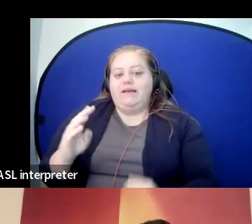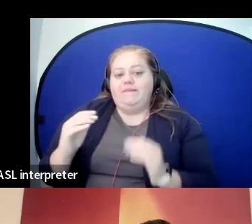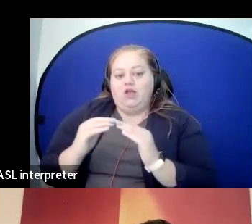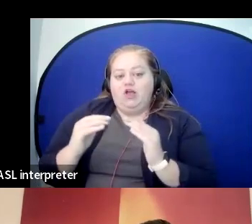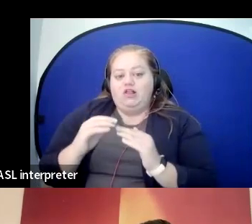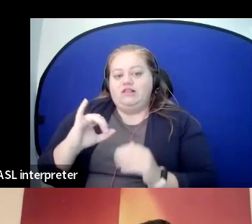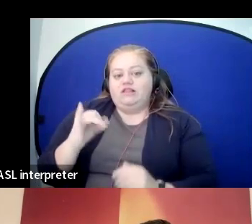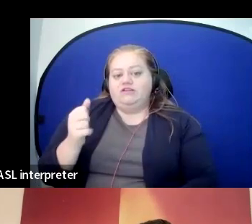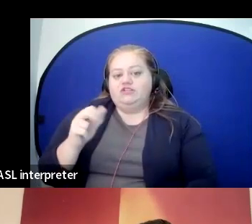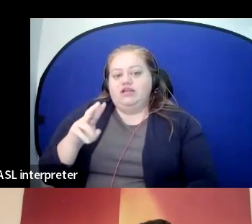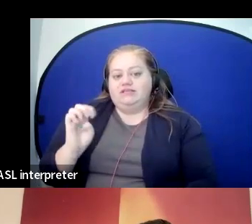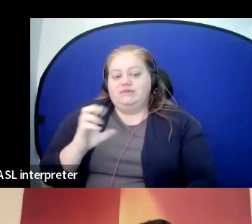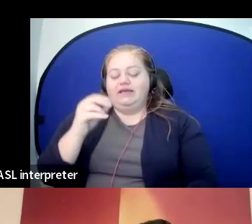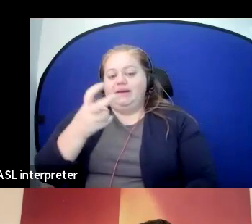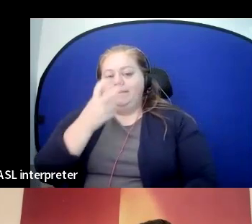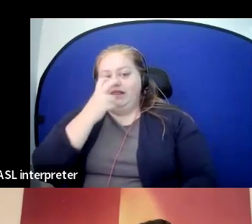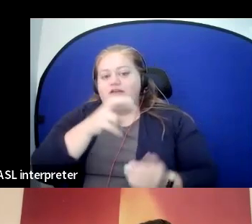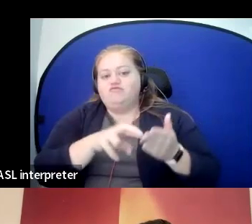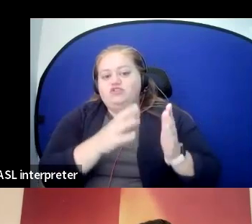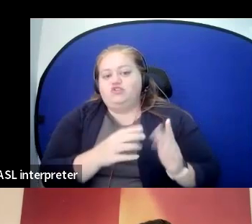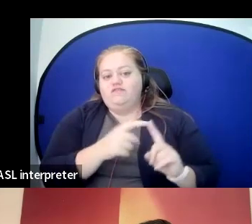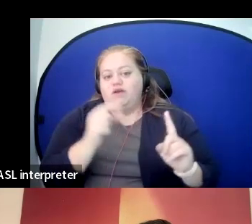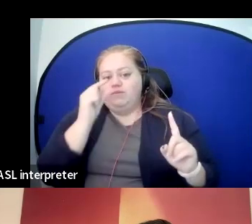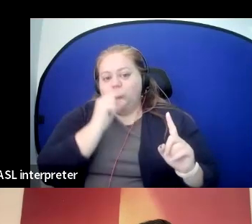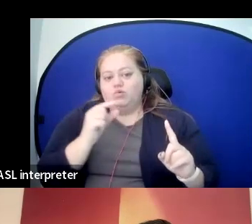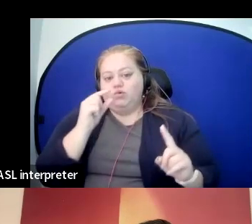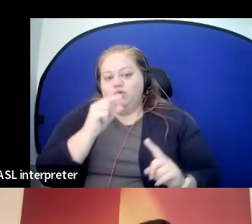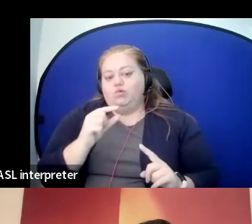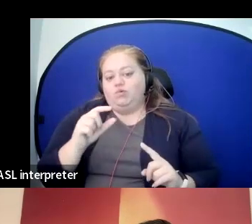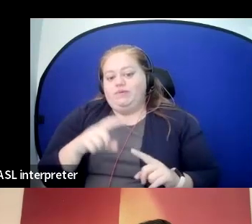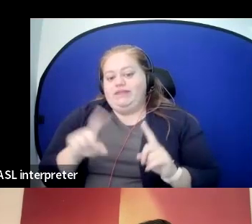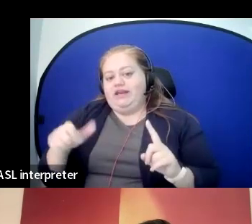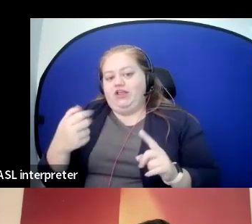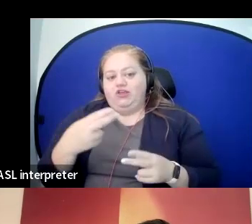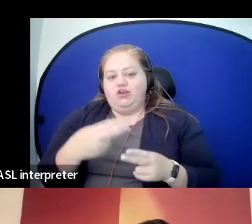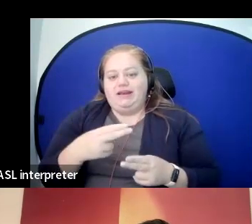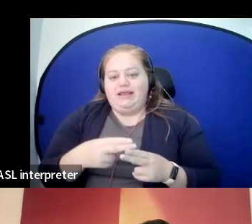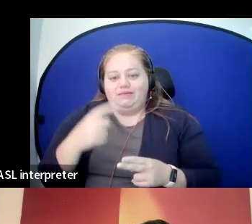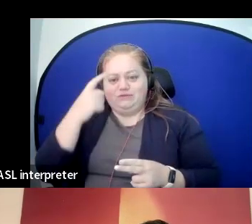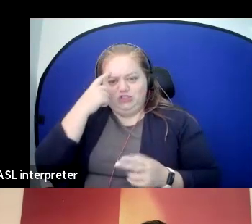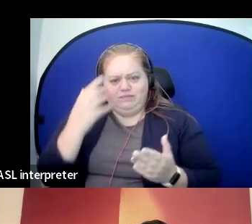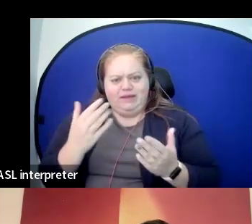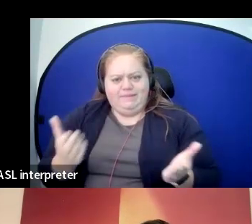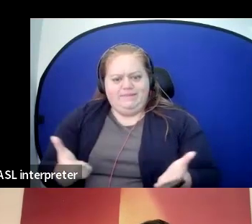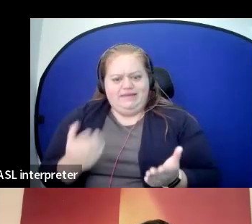and a blind researcher from Google, Cindy Bennett-- I think she's here; I think I saw her name--